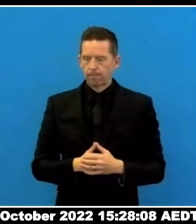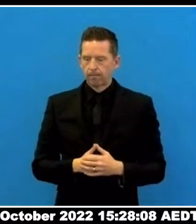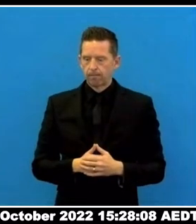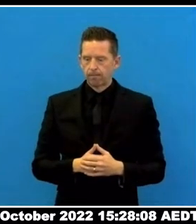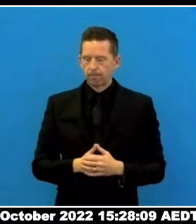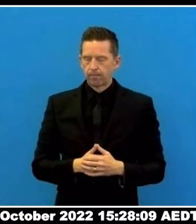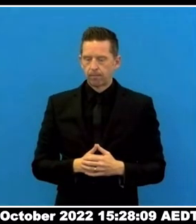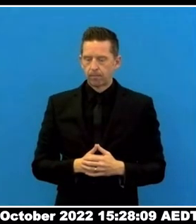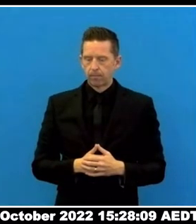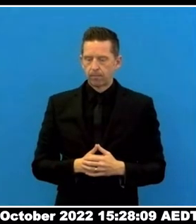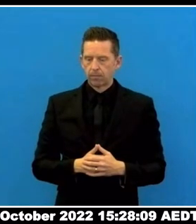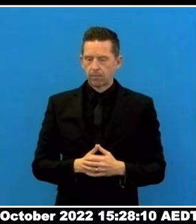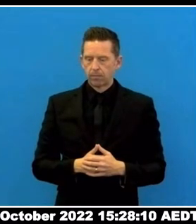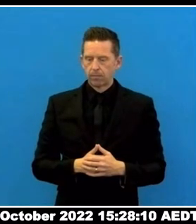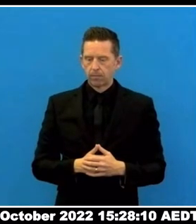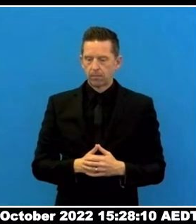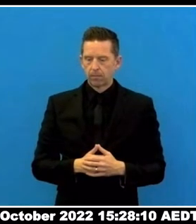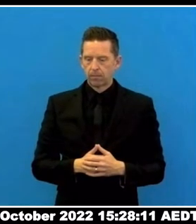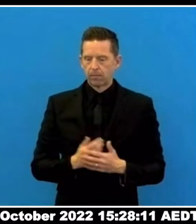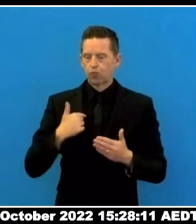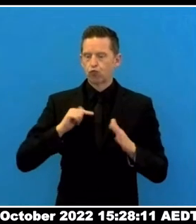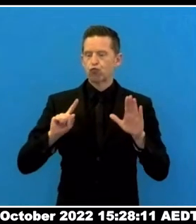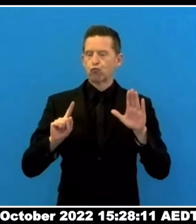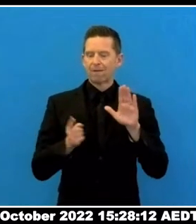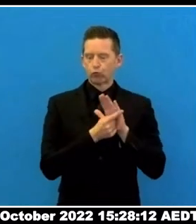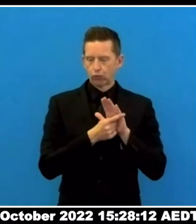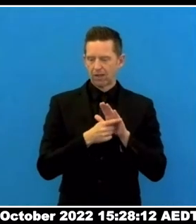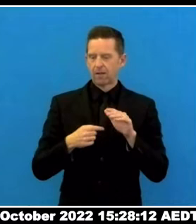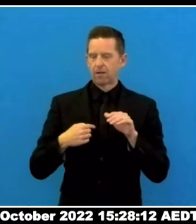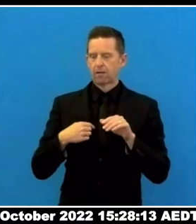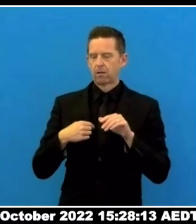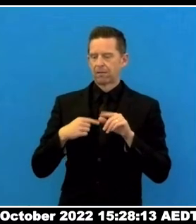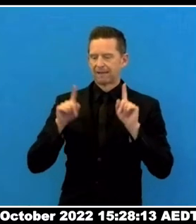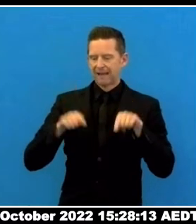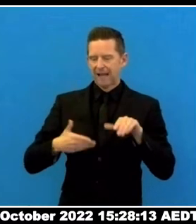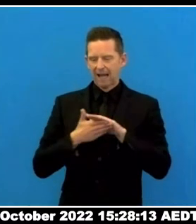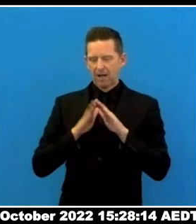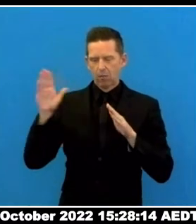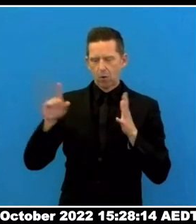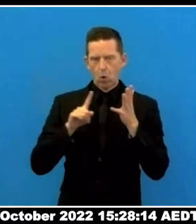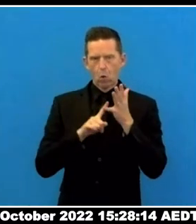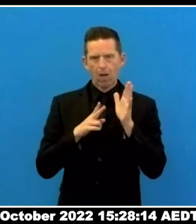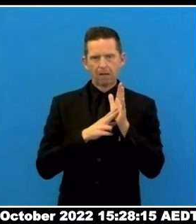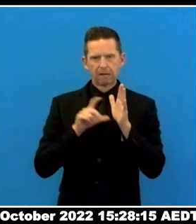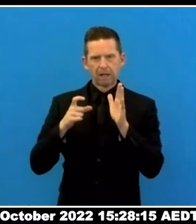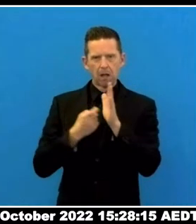and we just start in UNHCR, but I came here in Australia